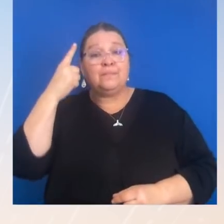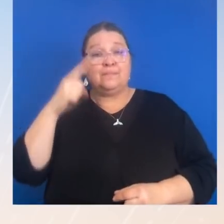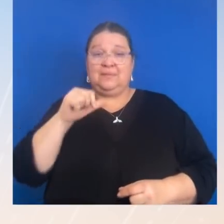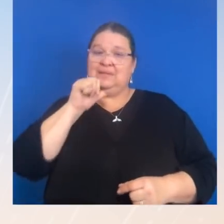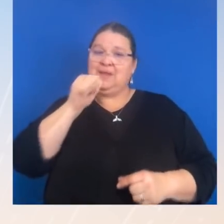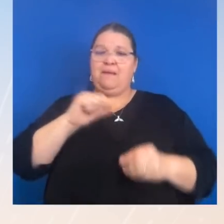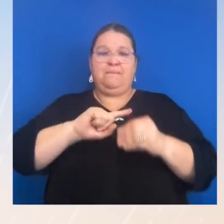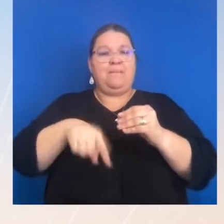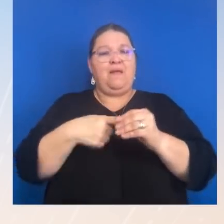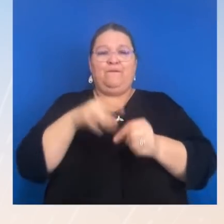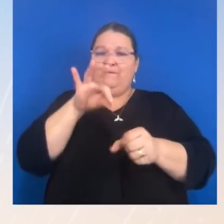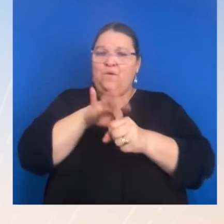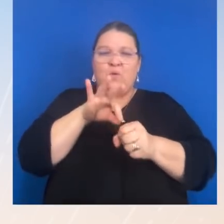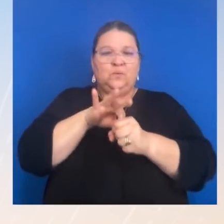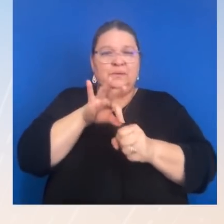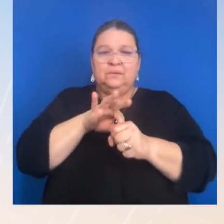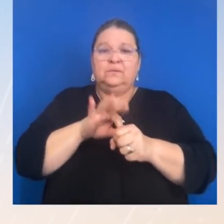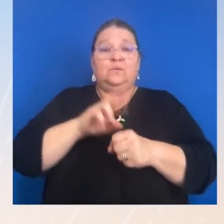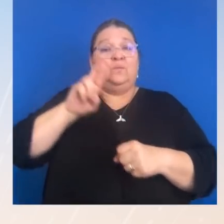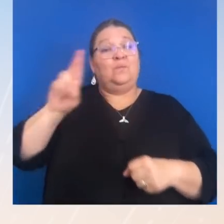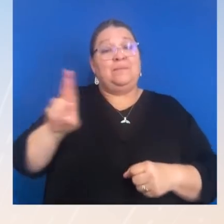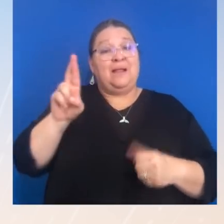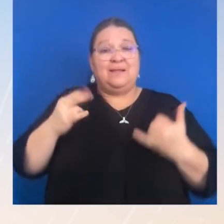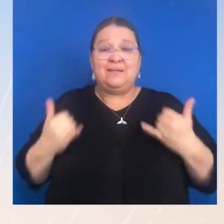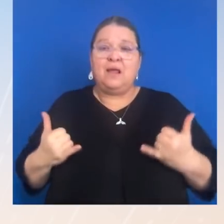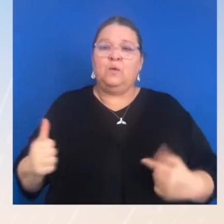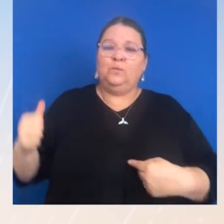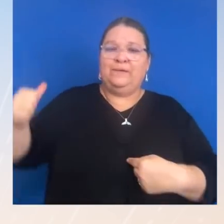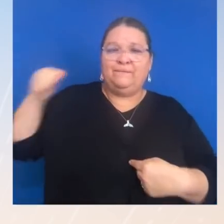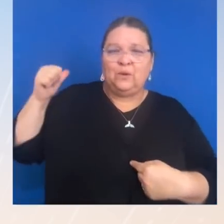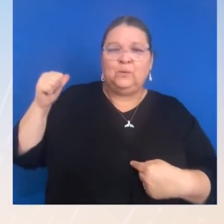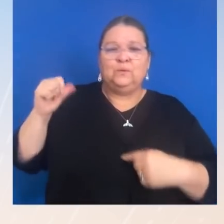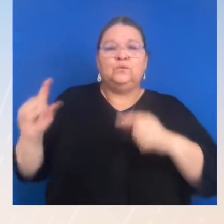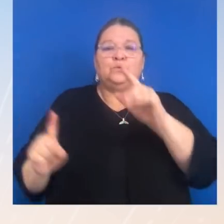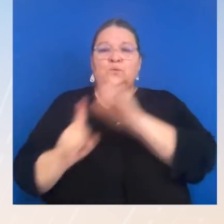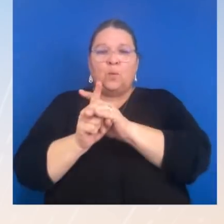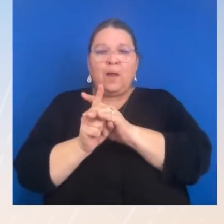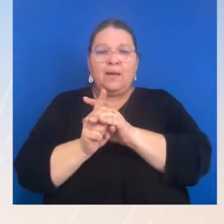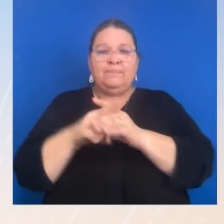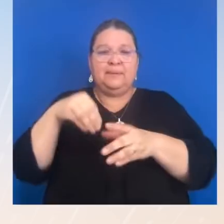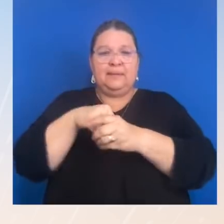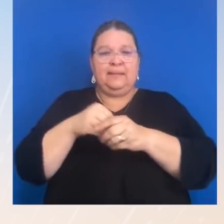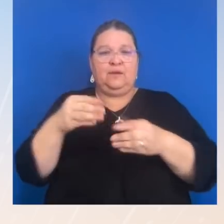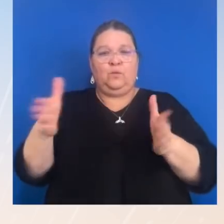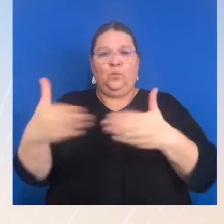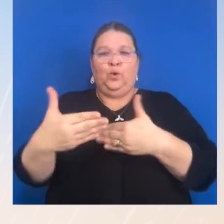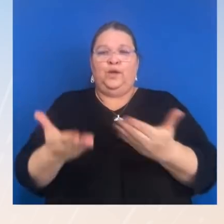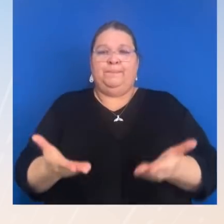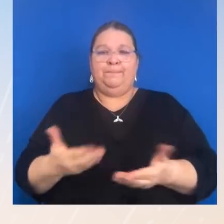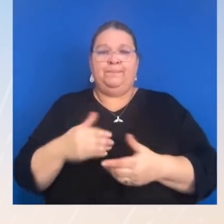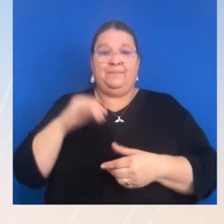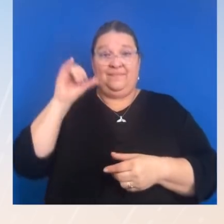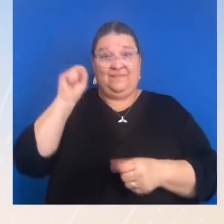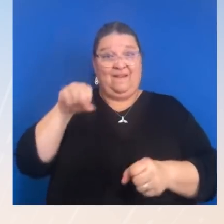to show up to the committee to actually vote, even against these -- this slate of nominees. That is where we have a core issue here.